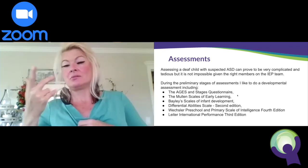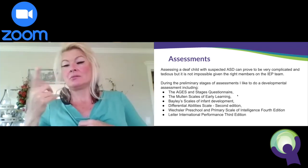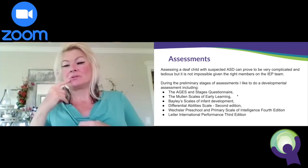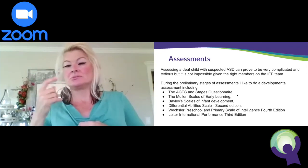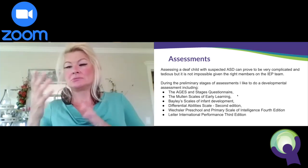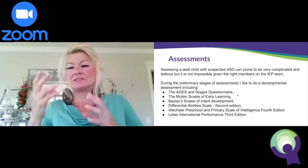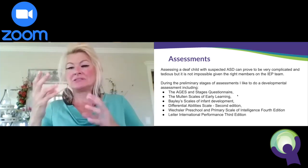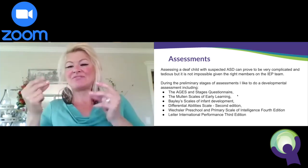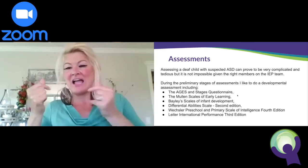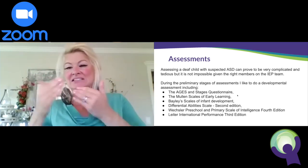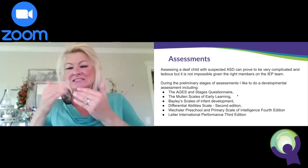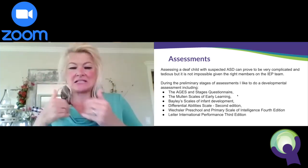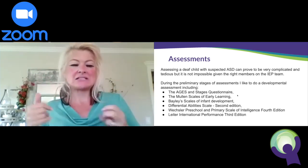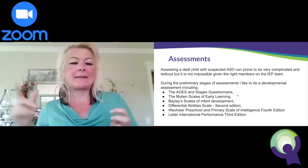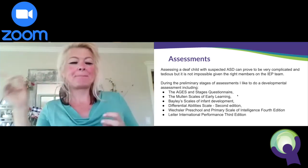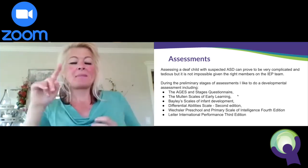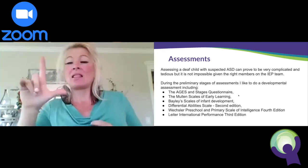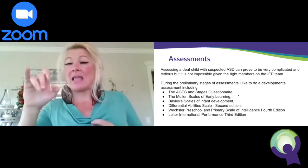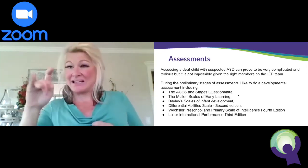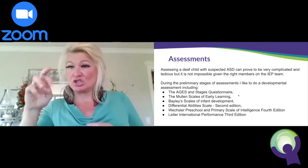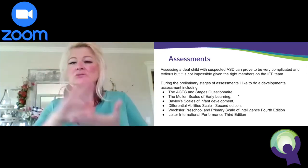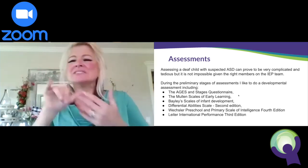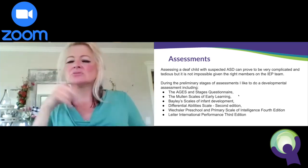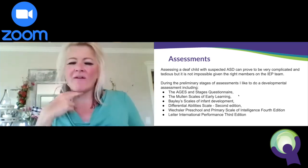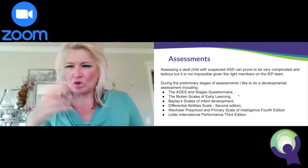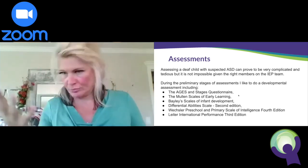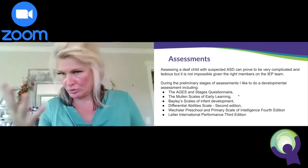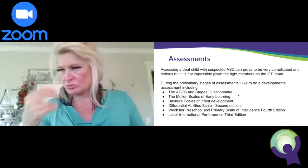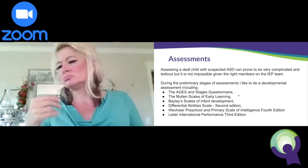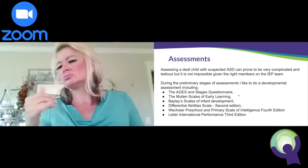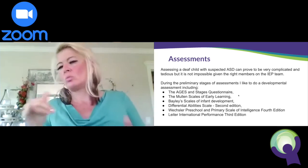So I like using specific assessments. For